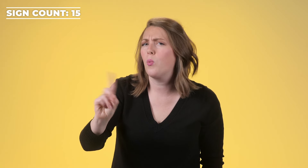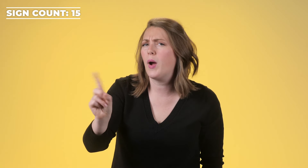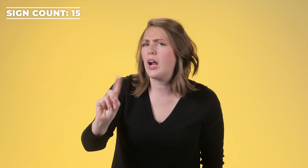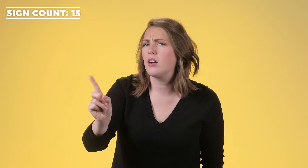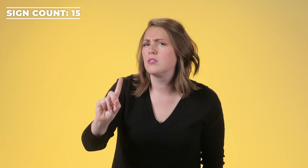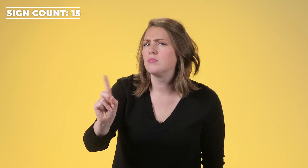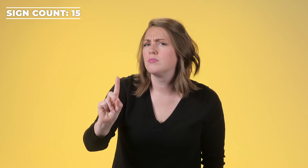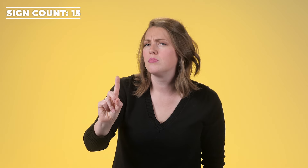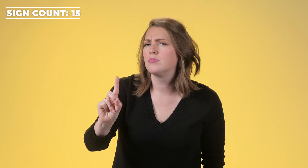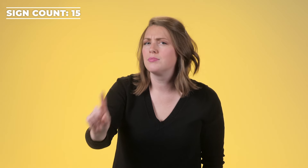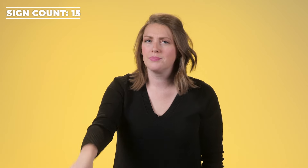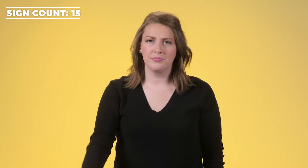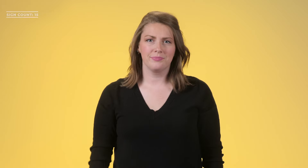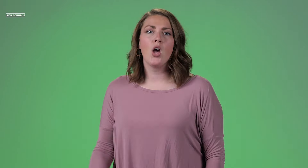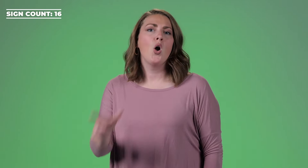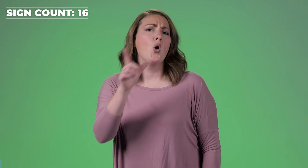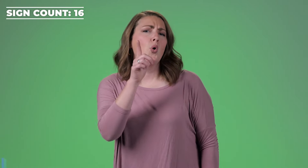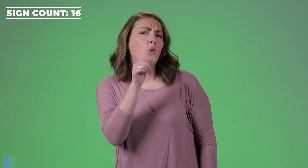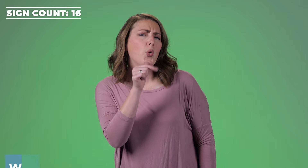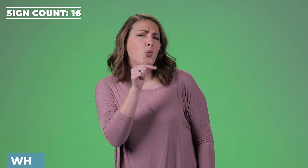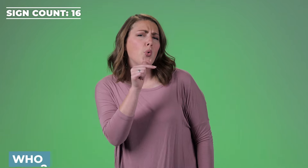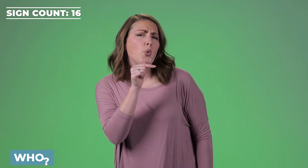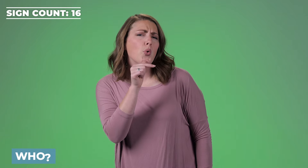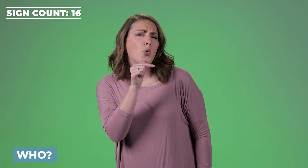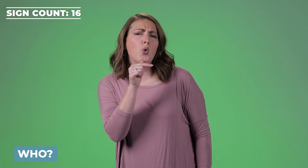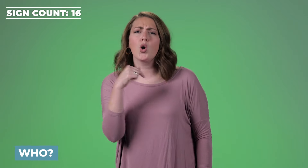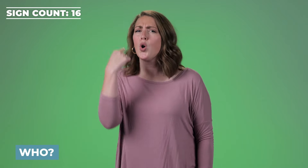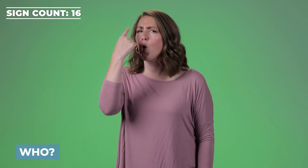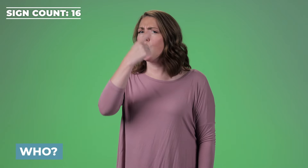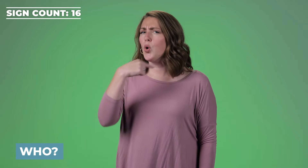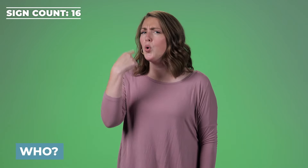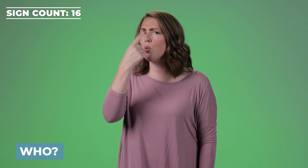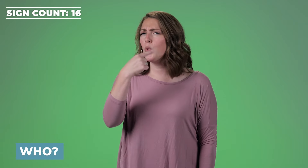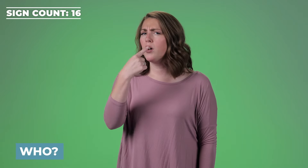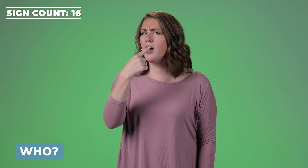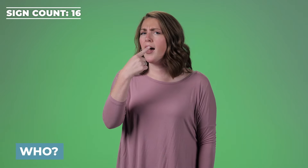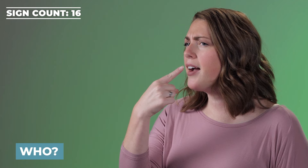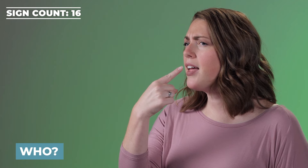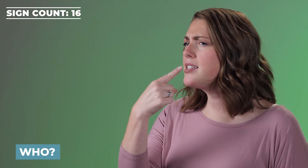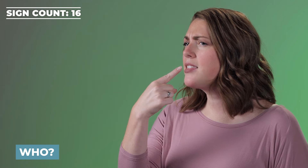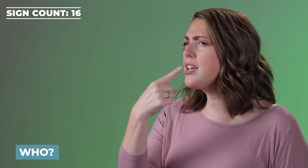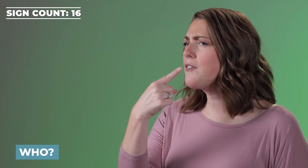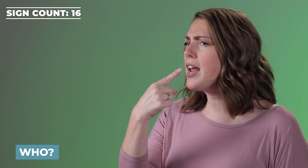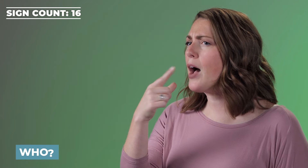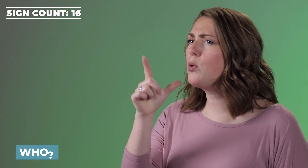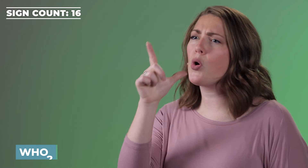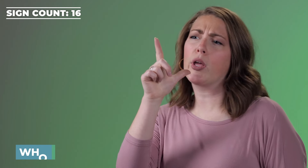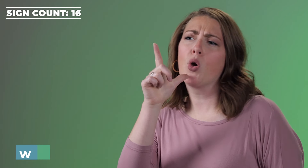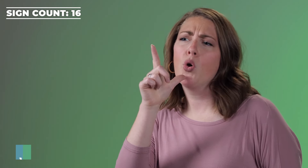Where? Who or who? I like to think of an owl going.